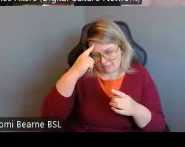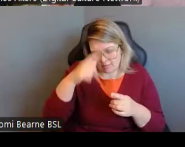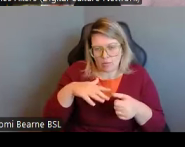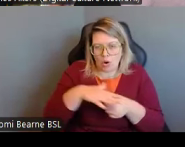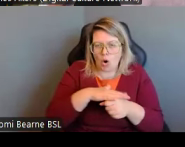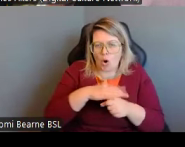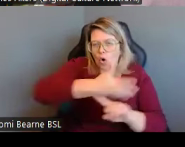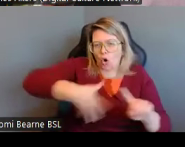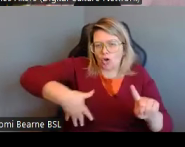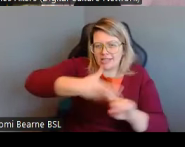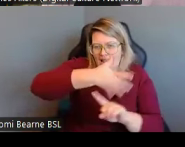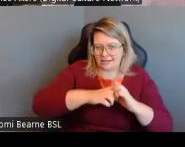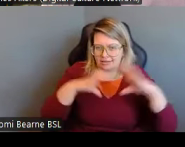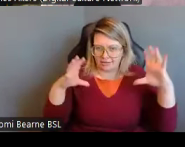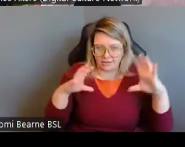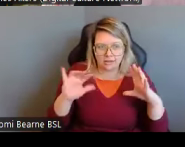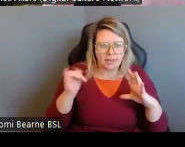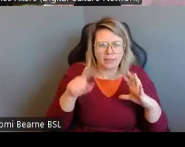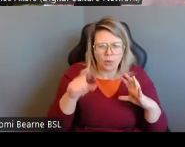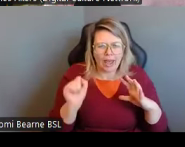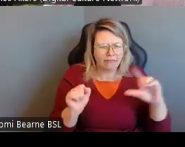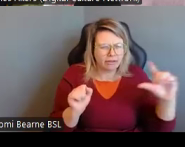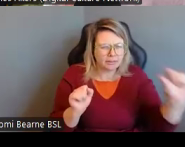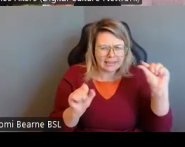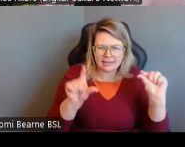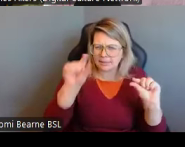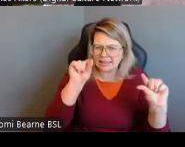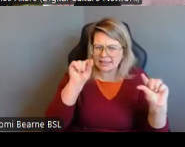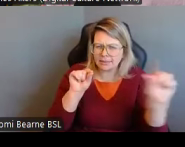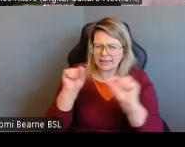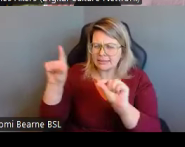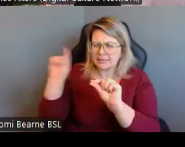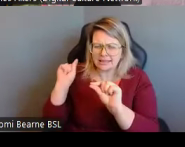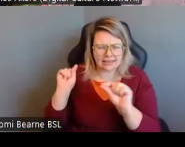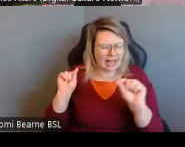You could have a lot of snapshots about different bits of data that you're collecting,